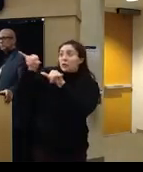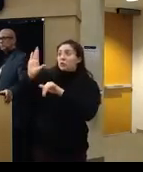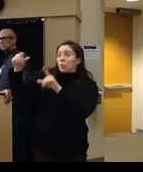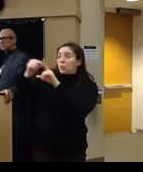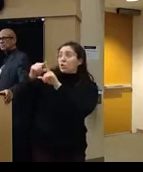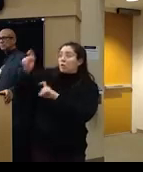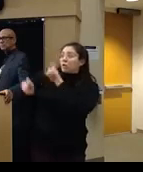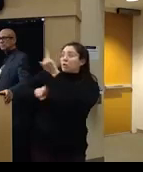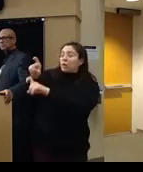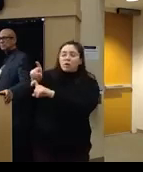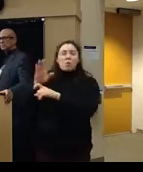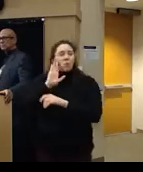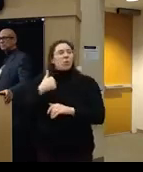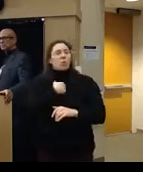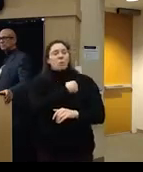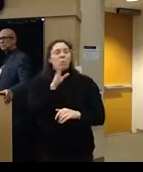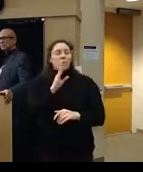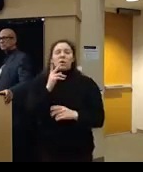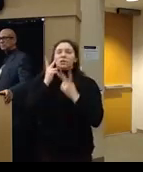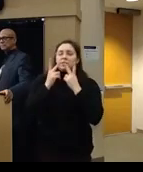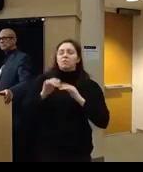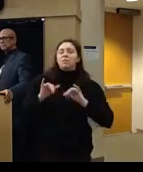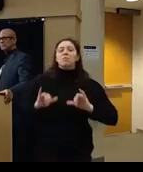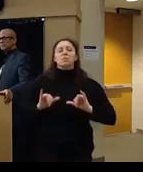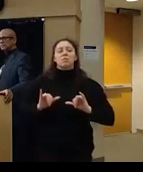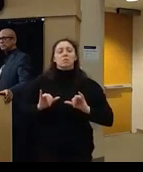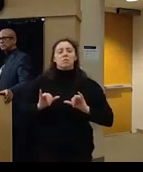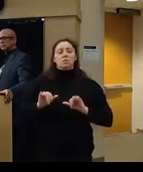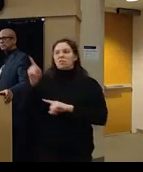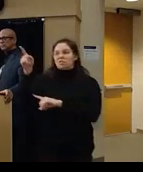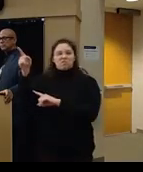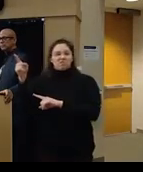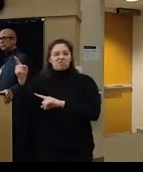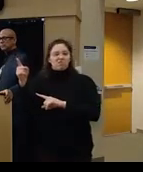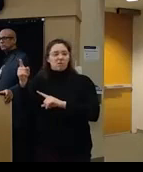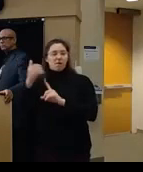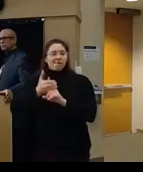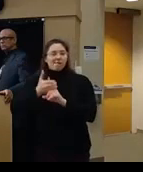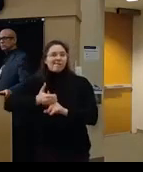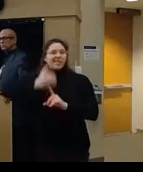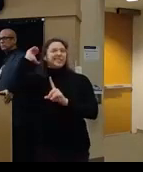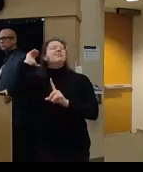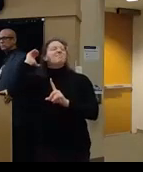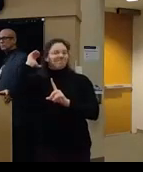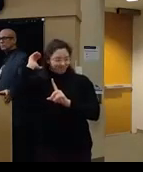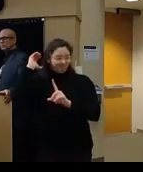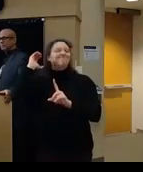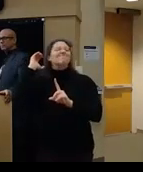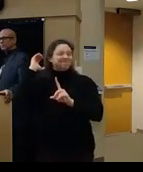think that we will begin to see the emperor has no clo on particularly as it relates to universalism